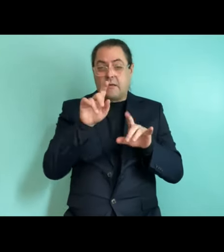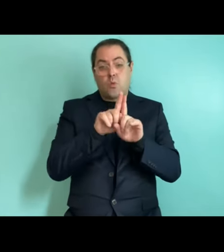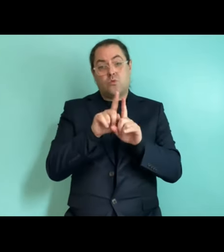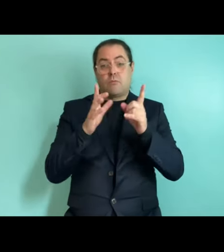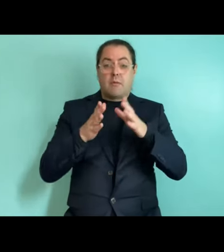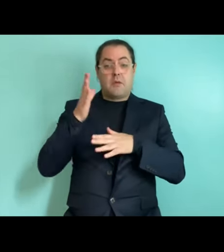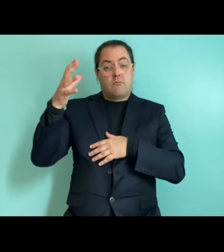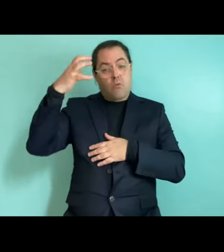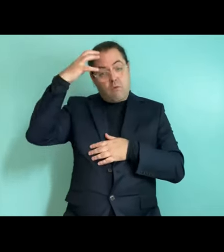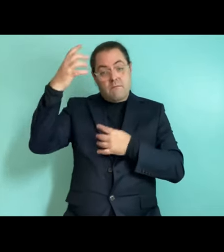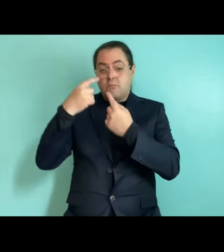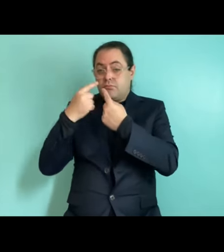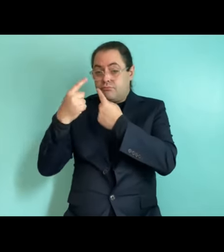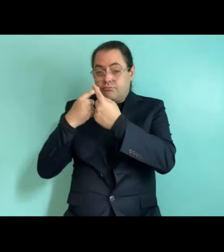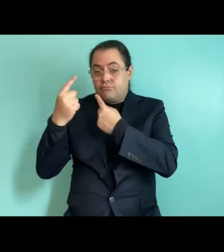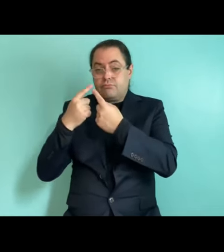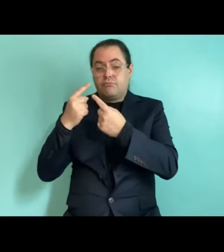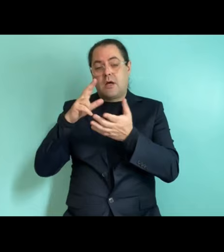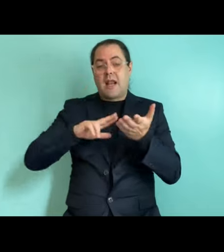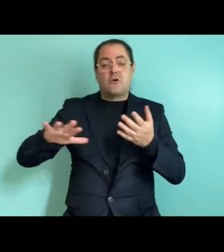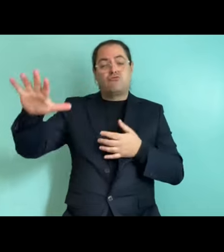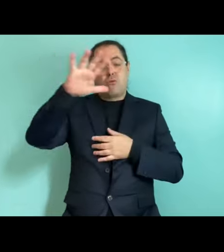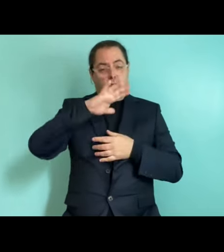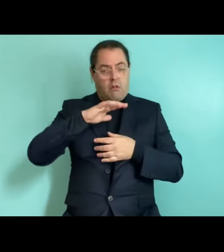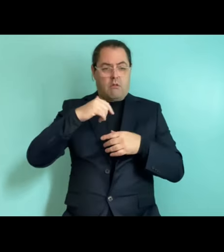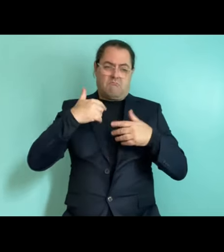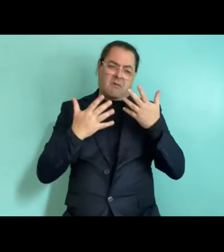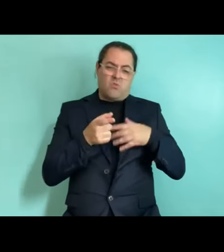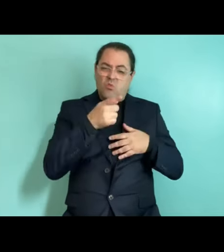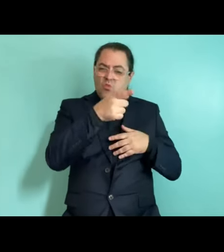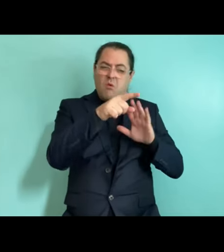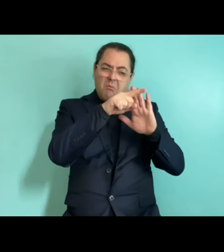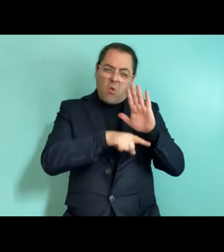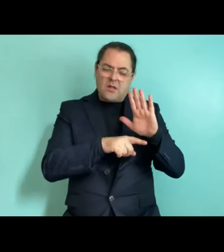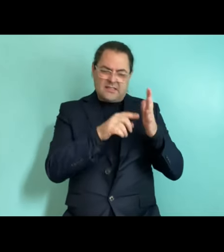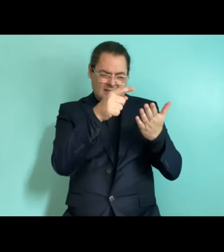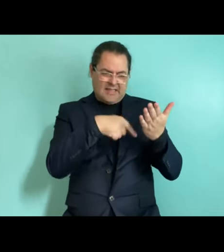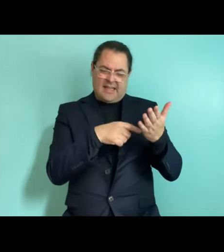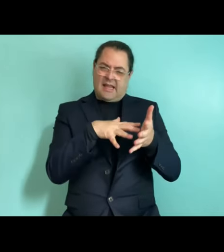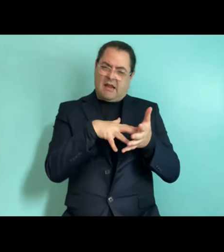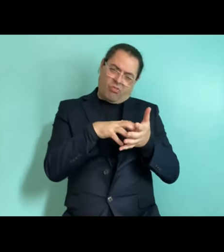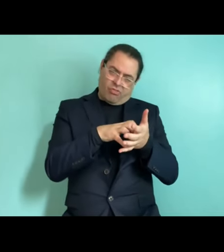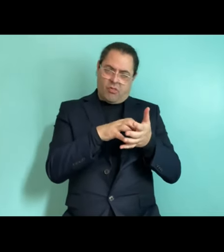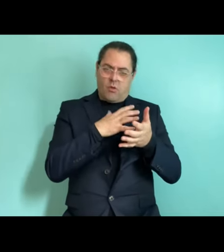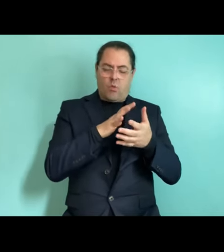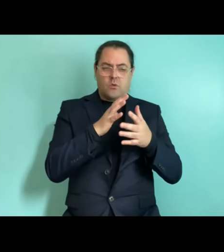try to beef up the postal system so that we are more difficult inclusive. So that's why